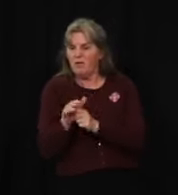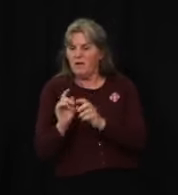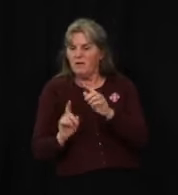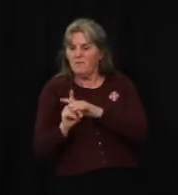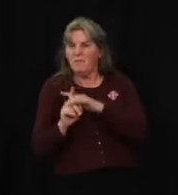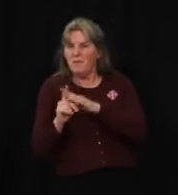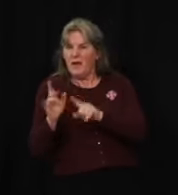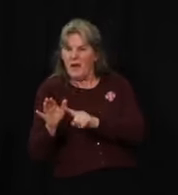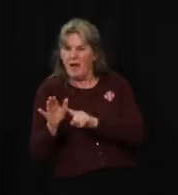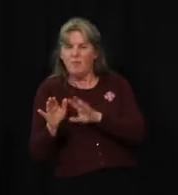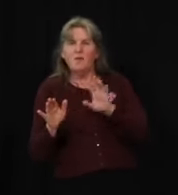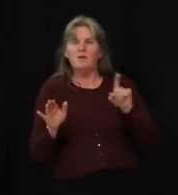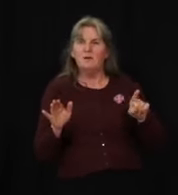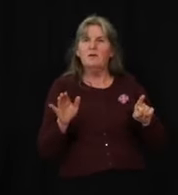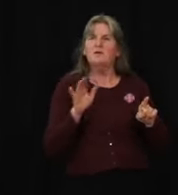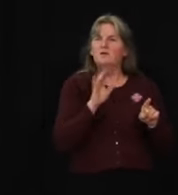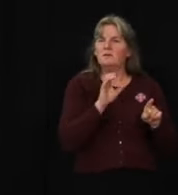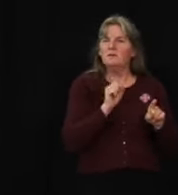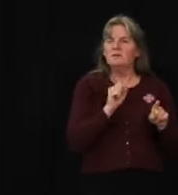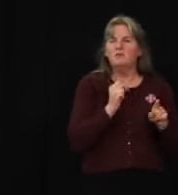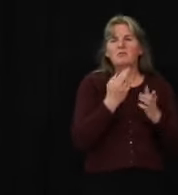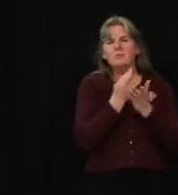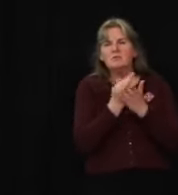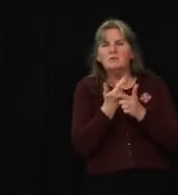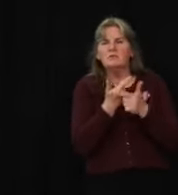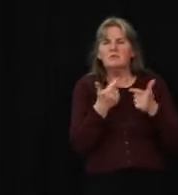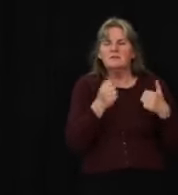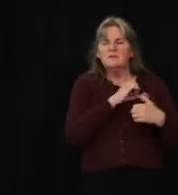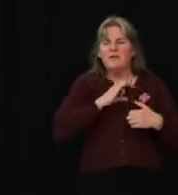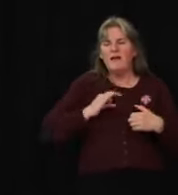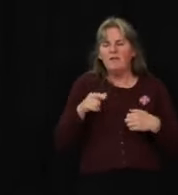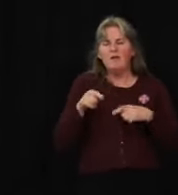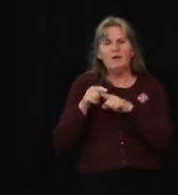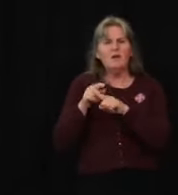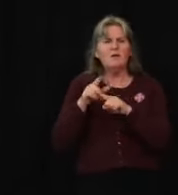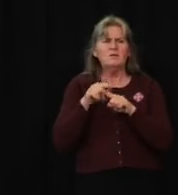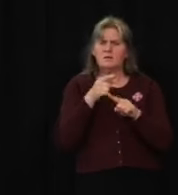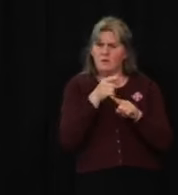openings, are going to be risk assessments. So we might be able to progress